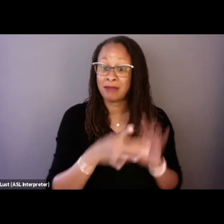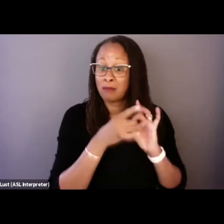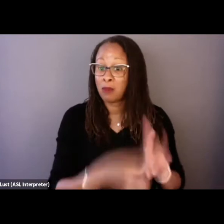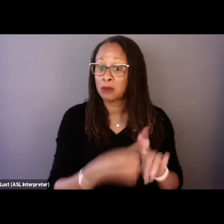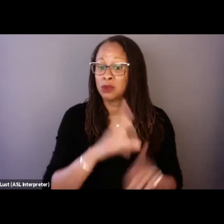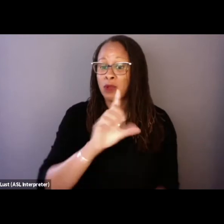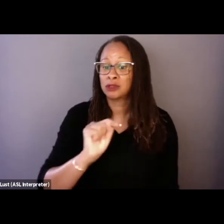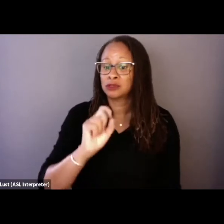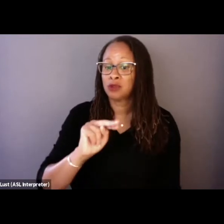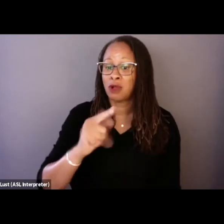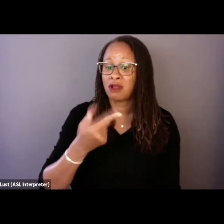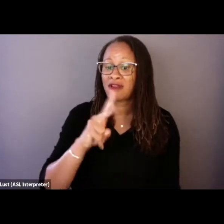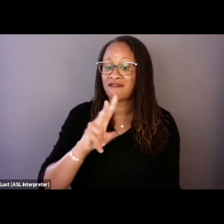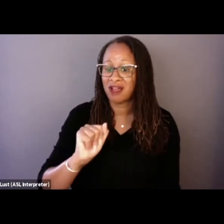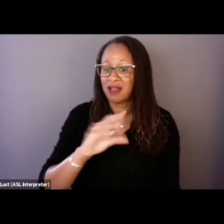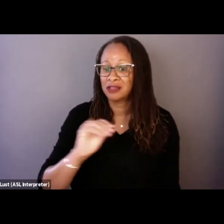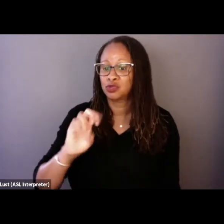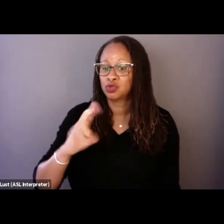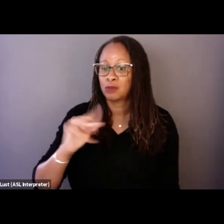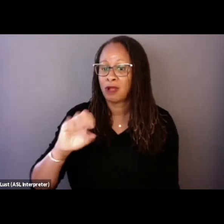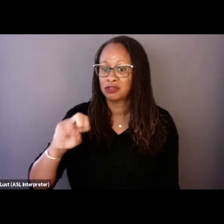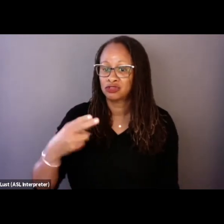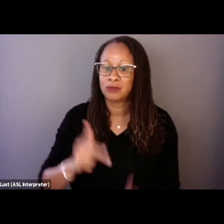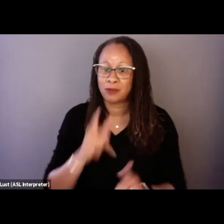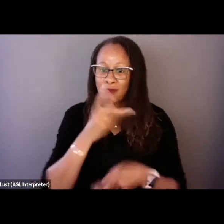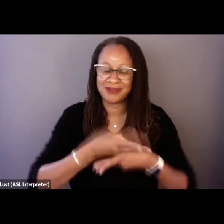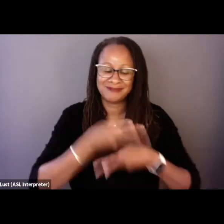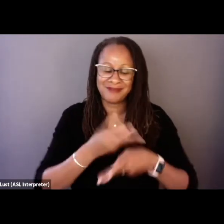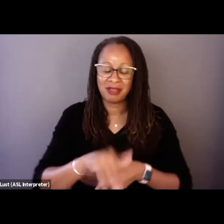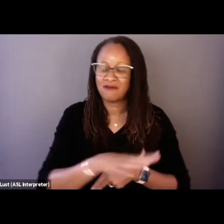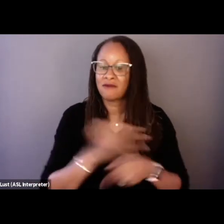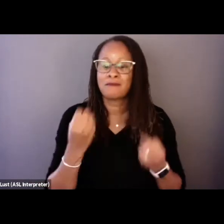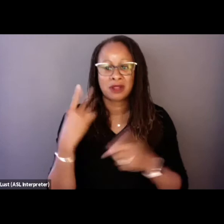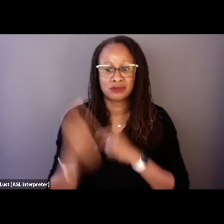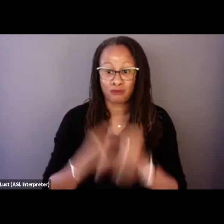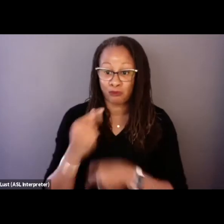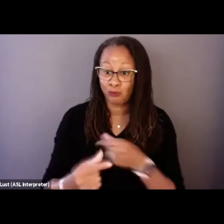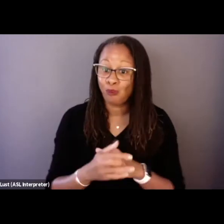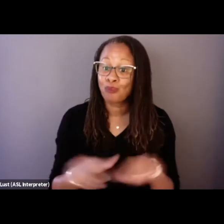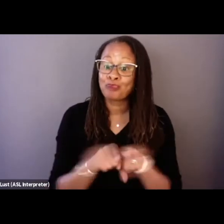who have been stewards of this land for generations. I would also like to thank Variety